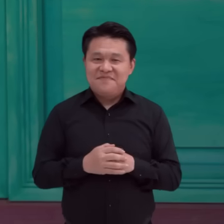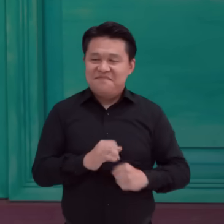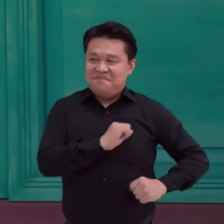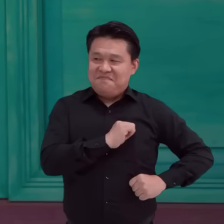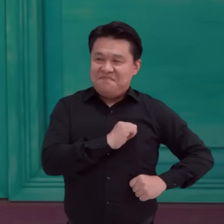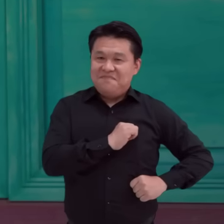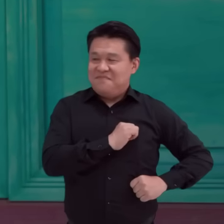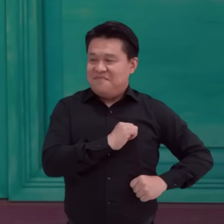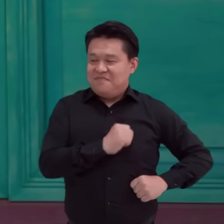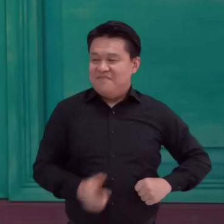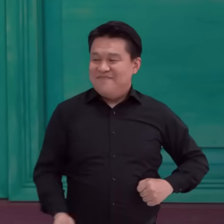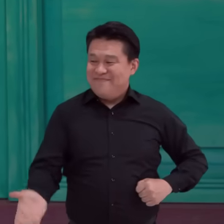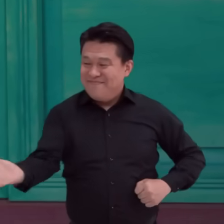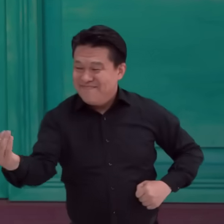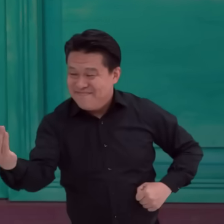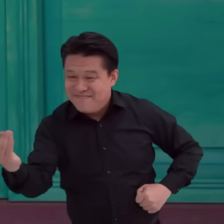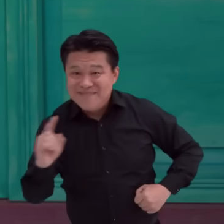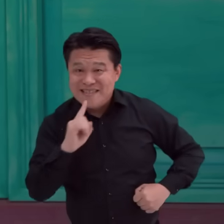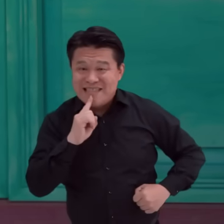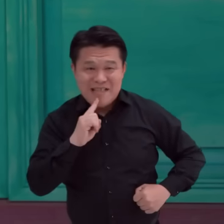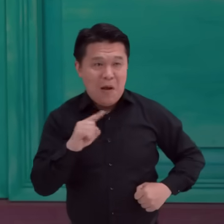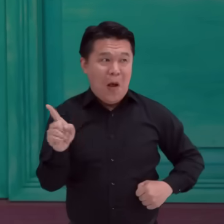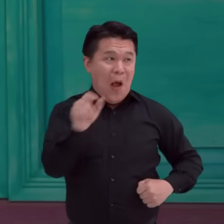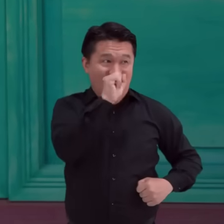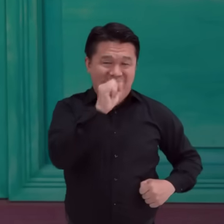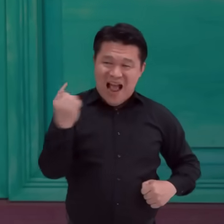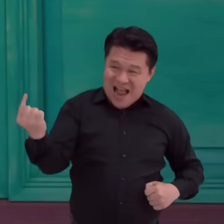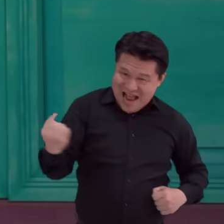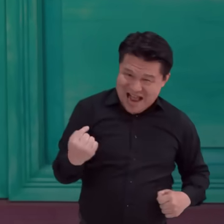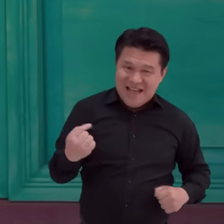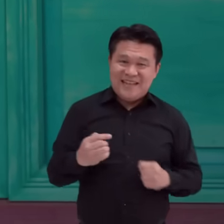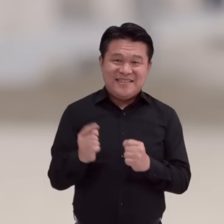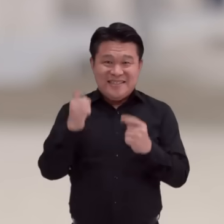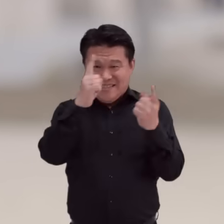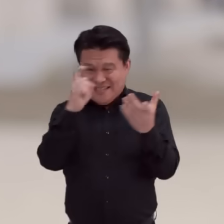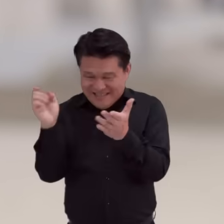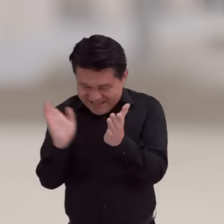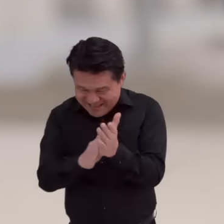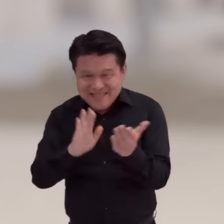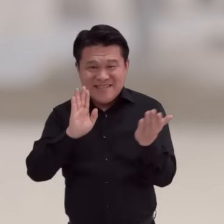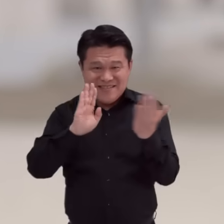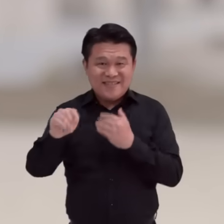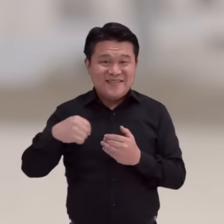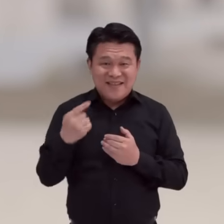But they really like it when we hold out our hands first. After they take pictures with us,